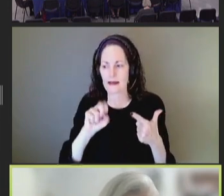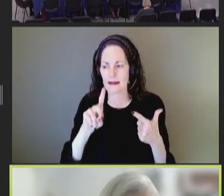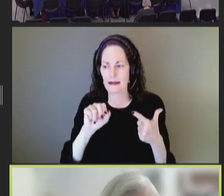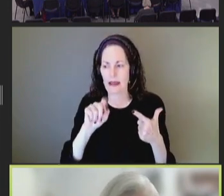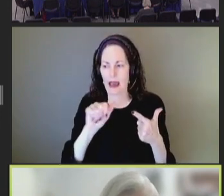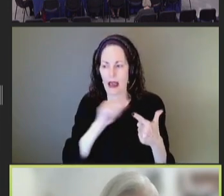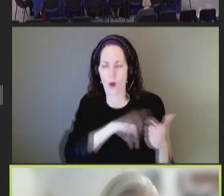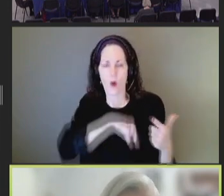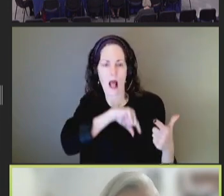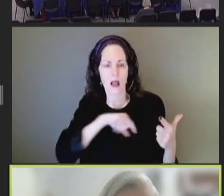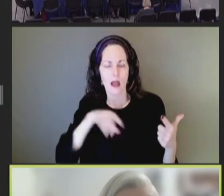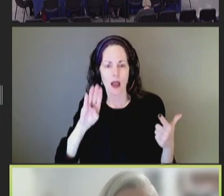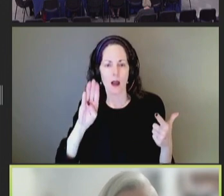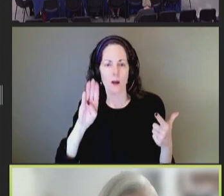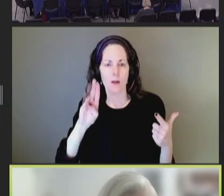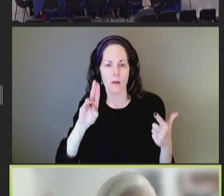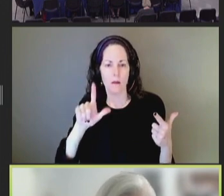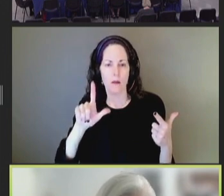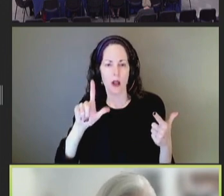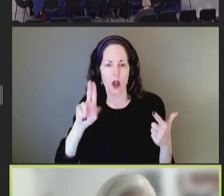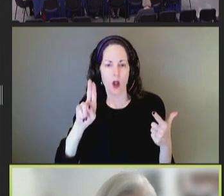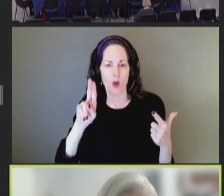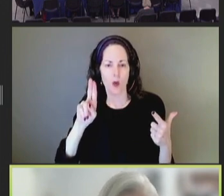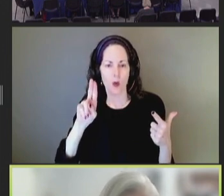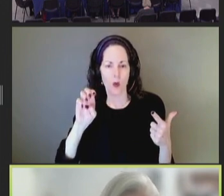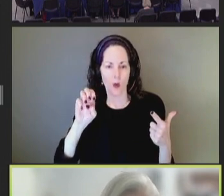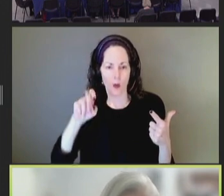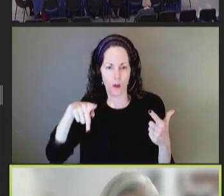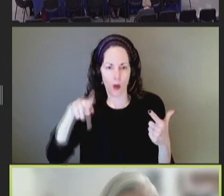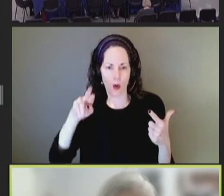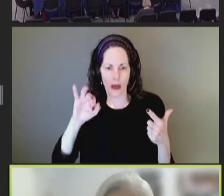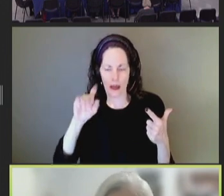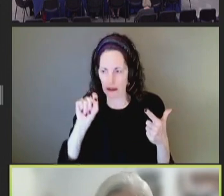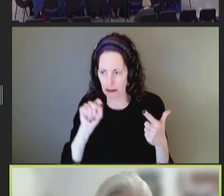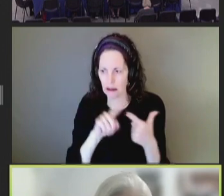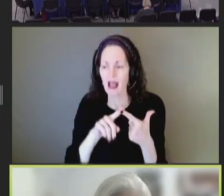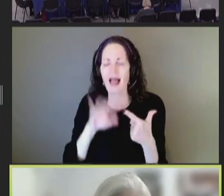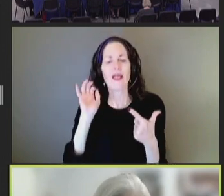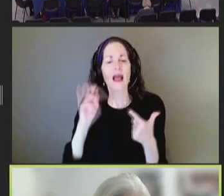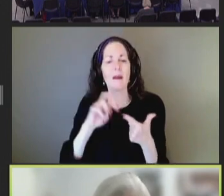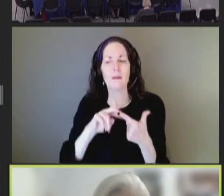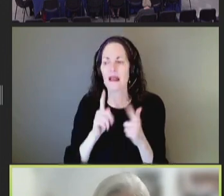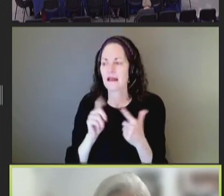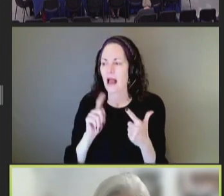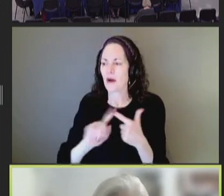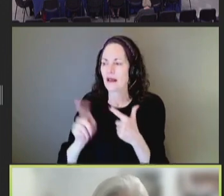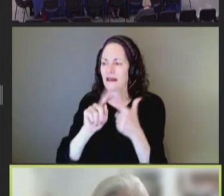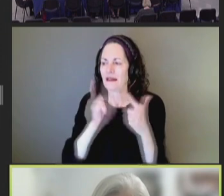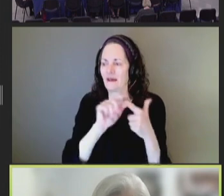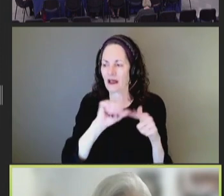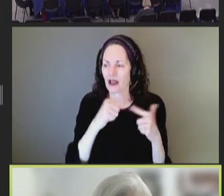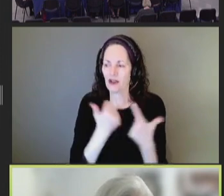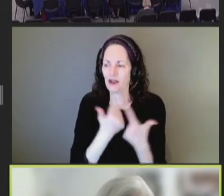regular feedback to jurisdictions through our quality reports to drive improvement.